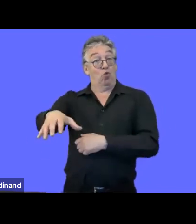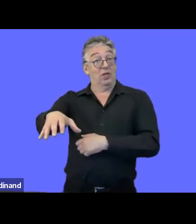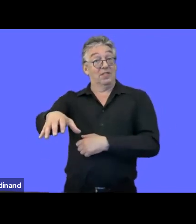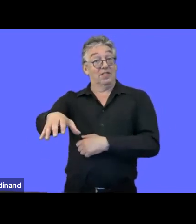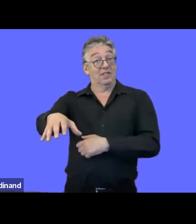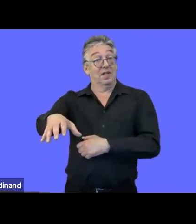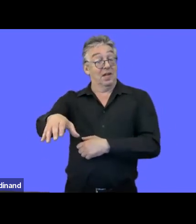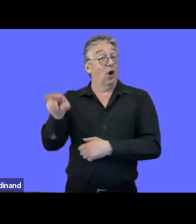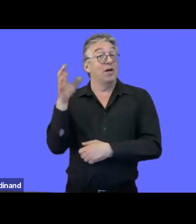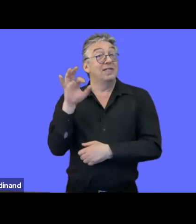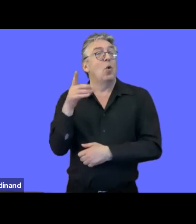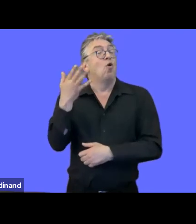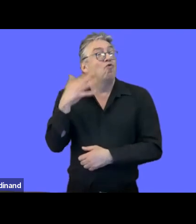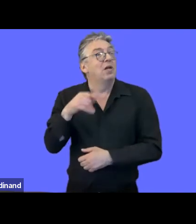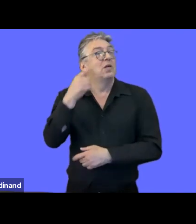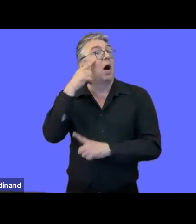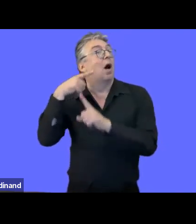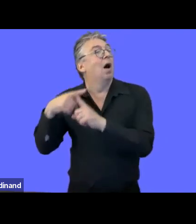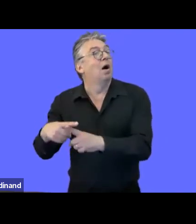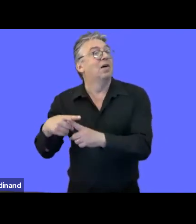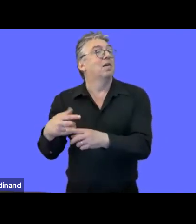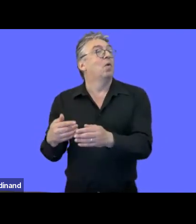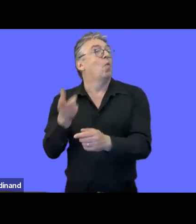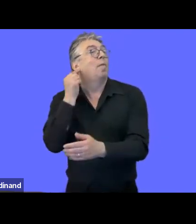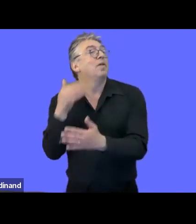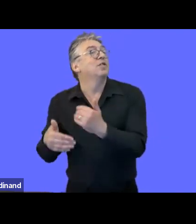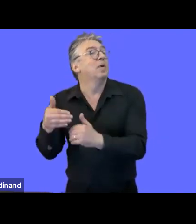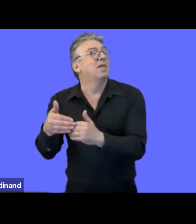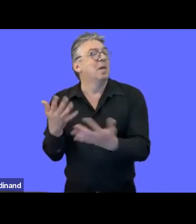so perhaps we can explore the chance to work more on inquiries